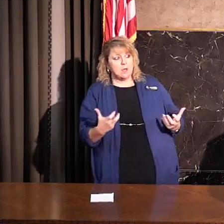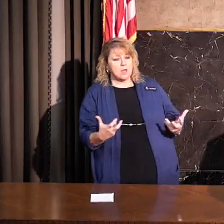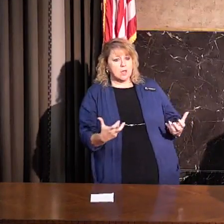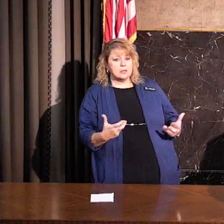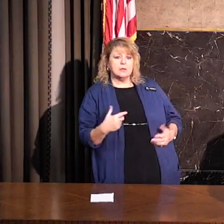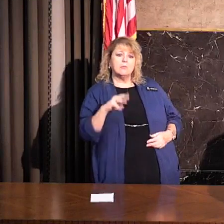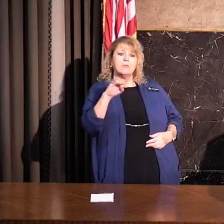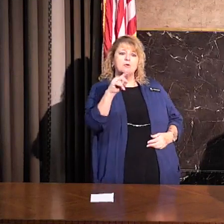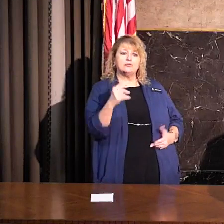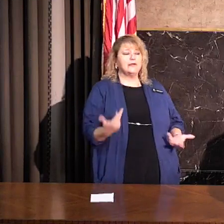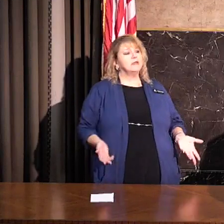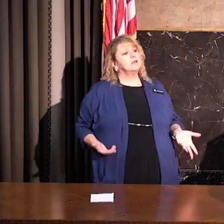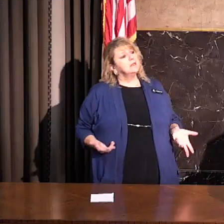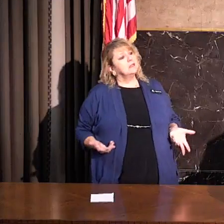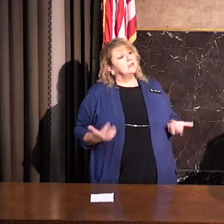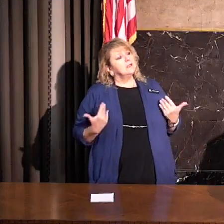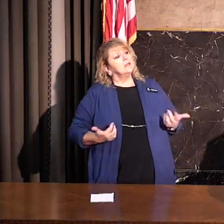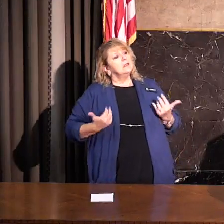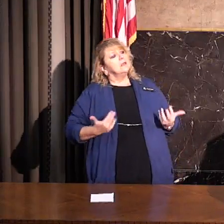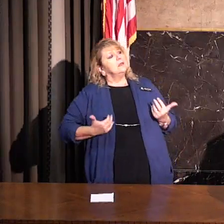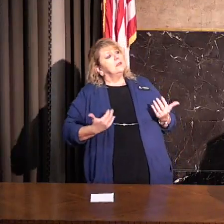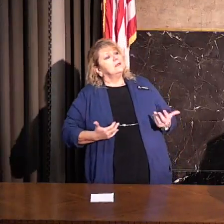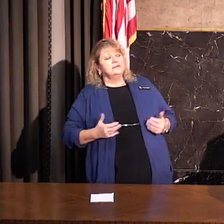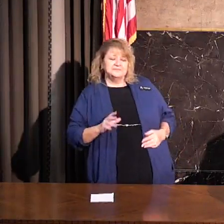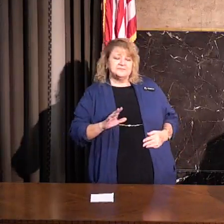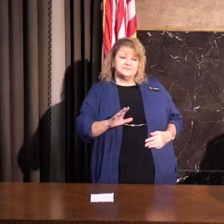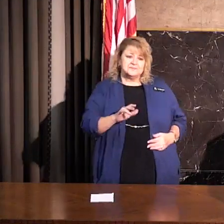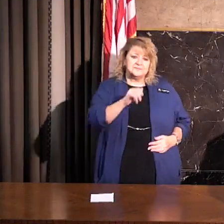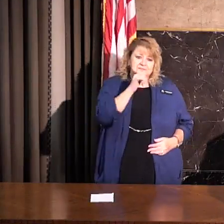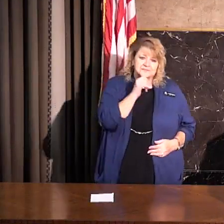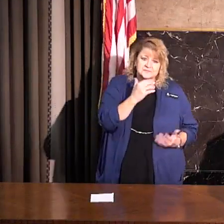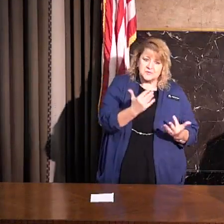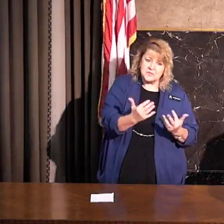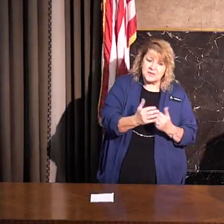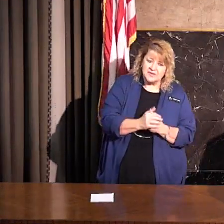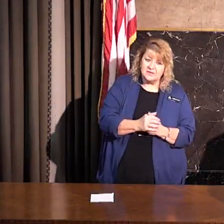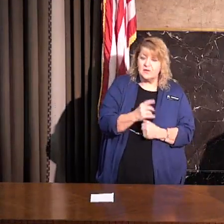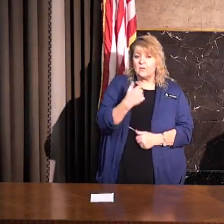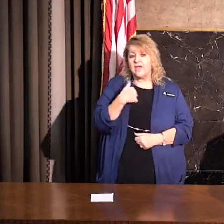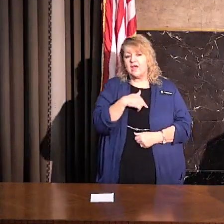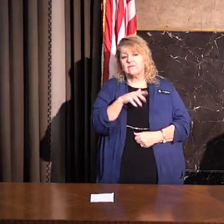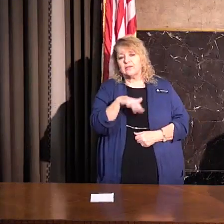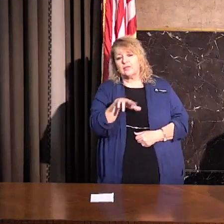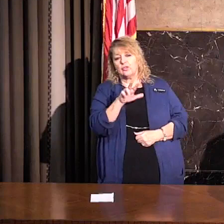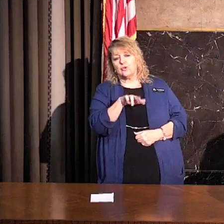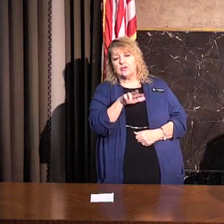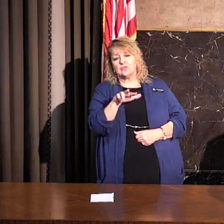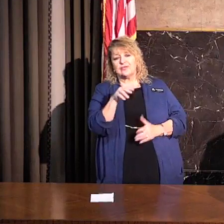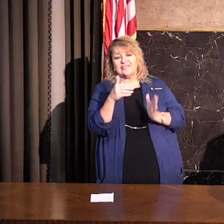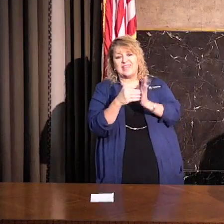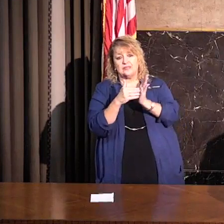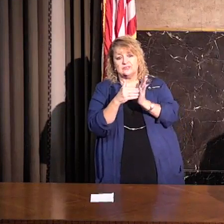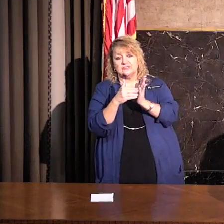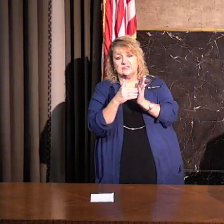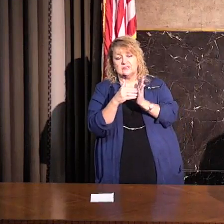hold on a little bit longer. Um there's been about of these